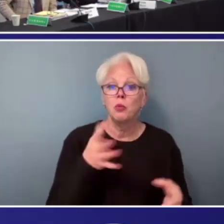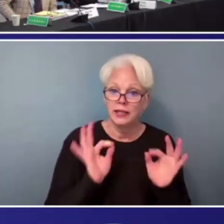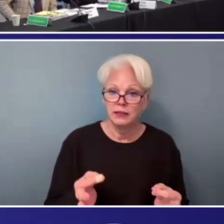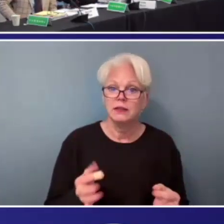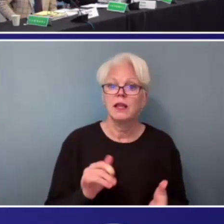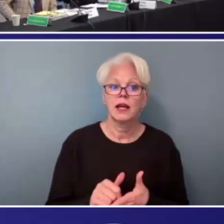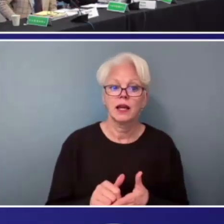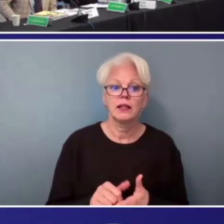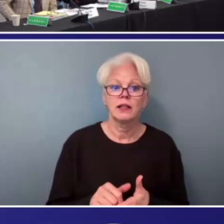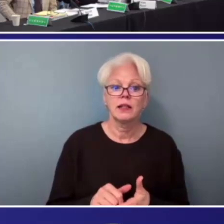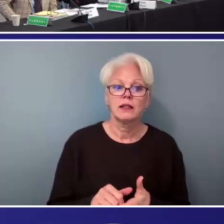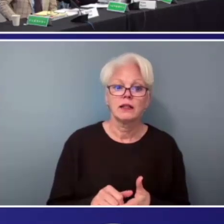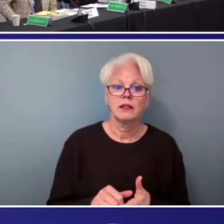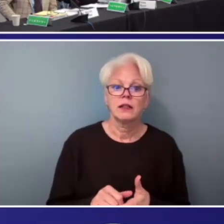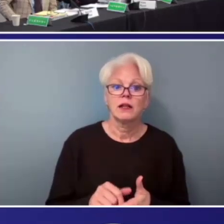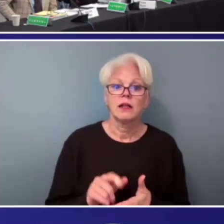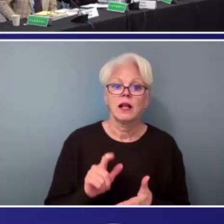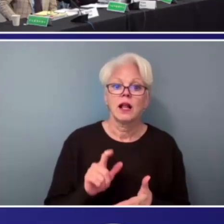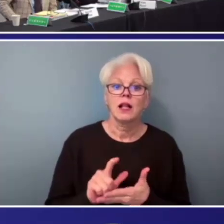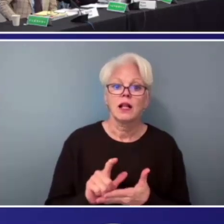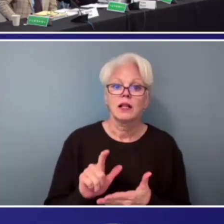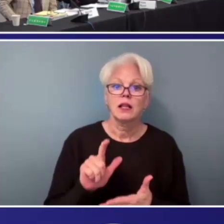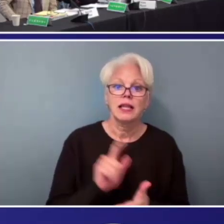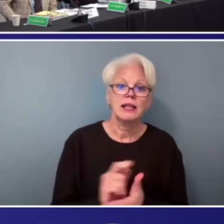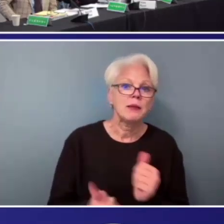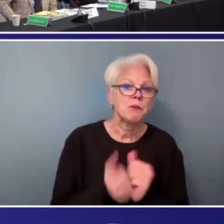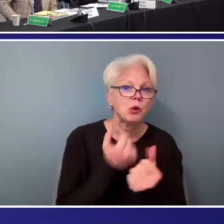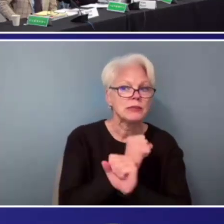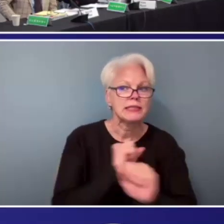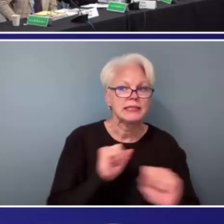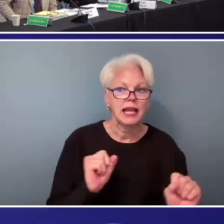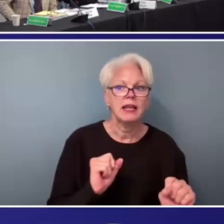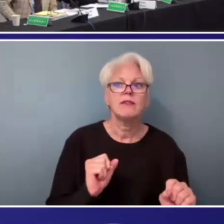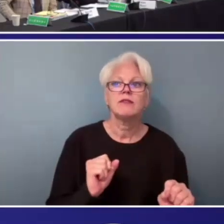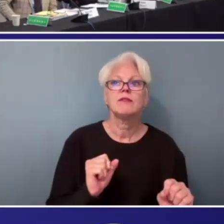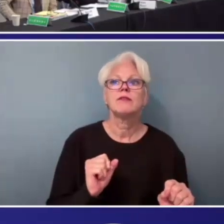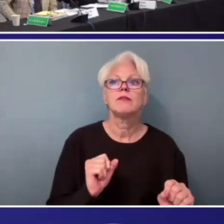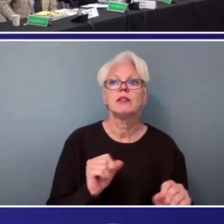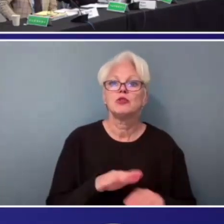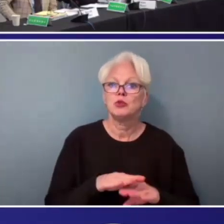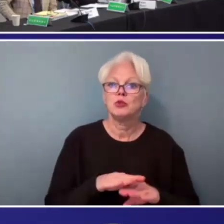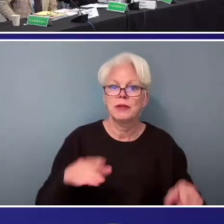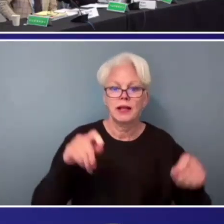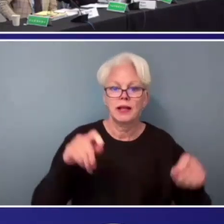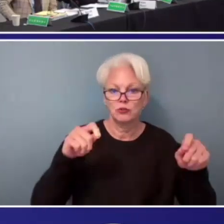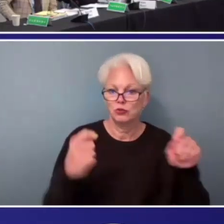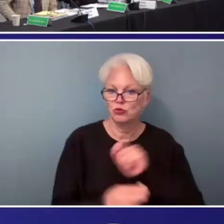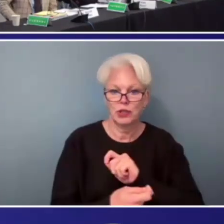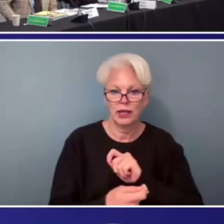was legally the safest to actually not change or replace -- sorry,